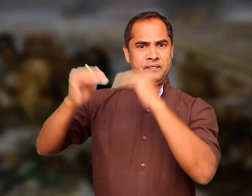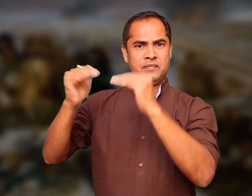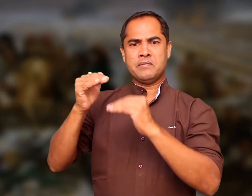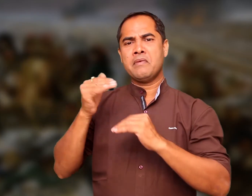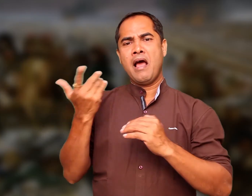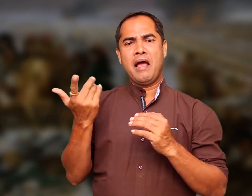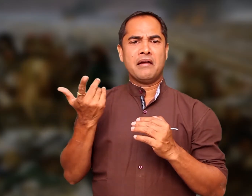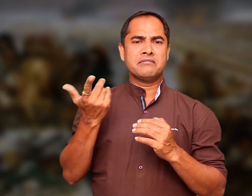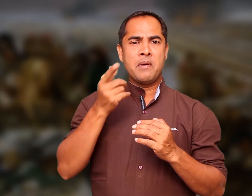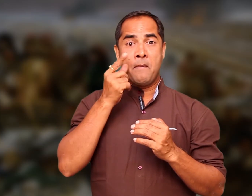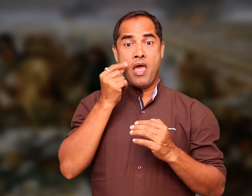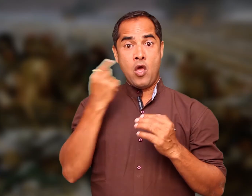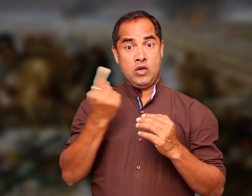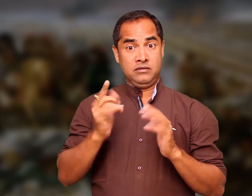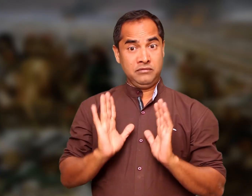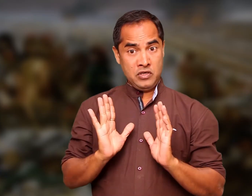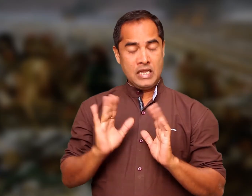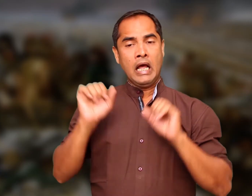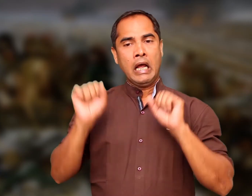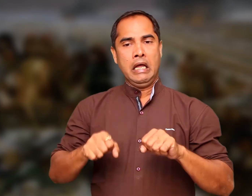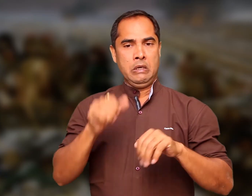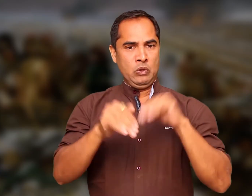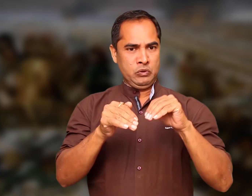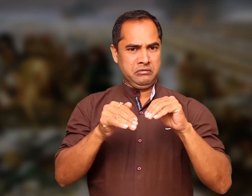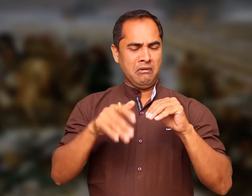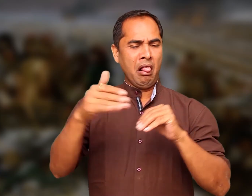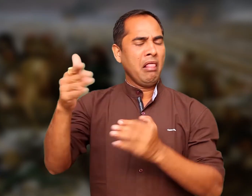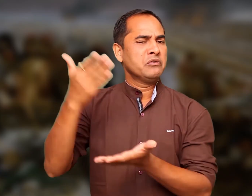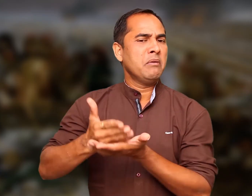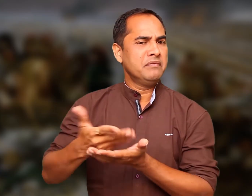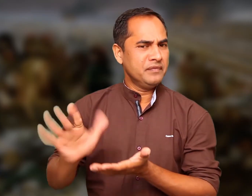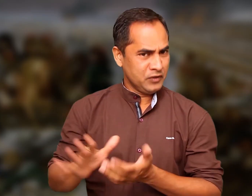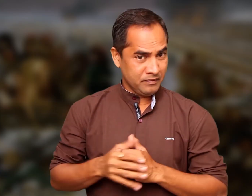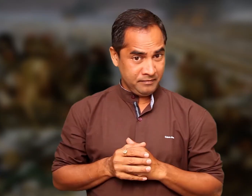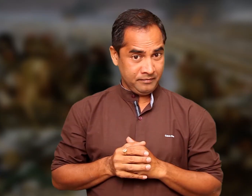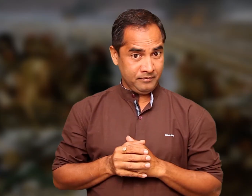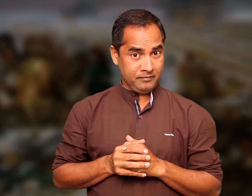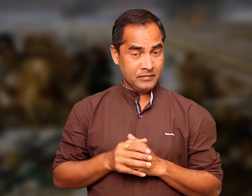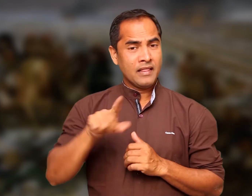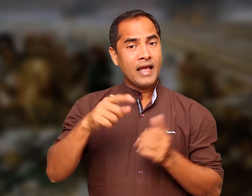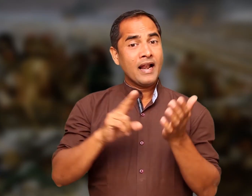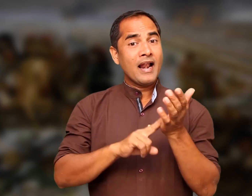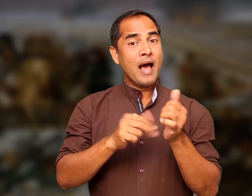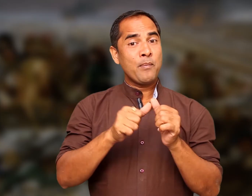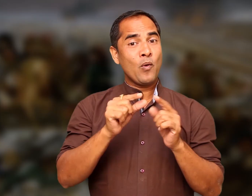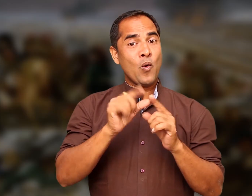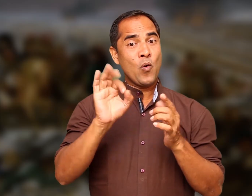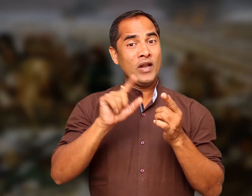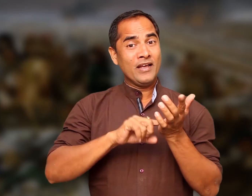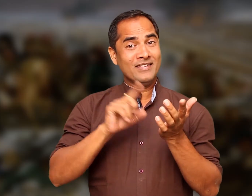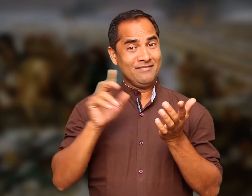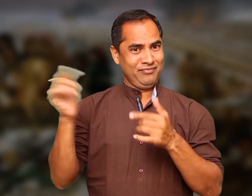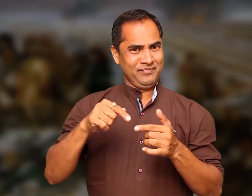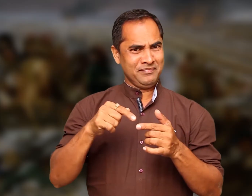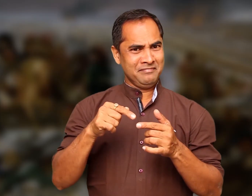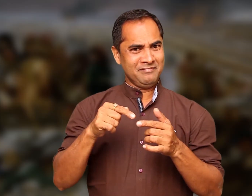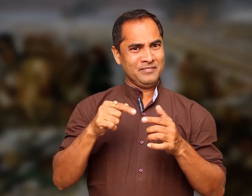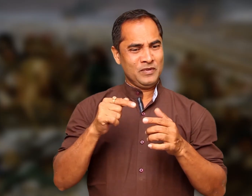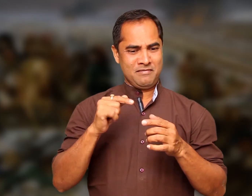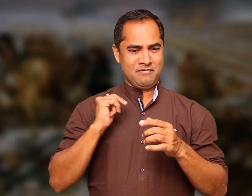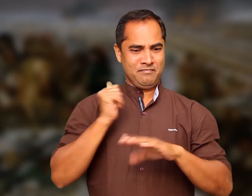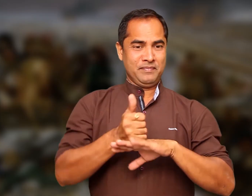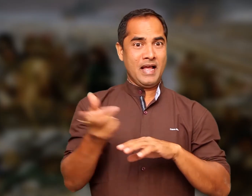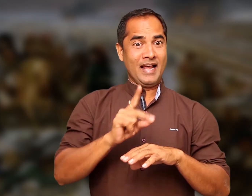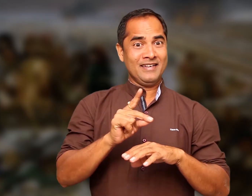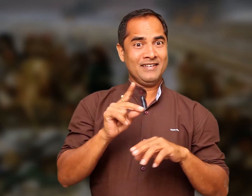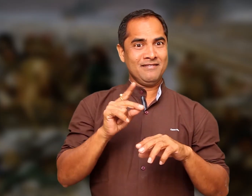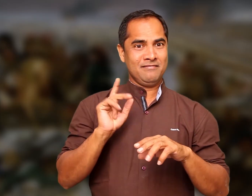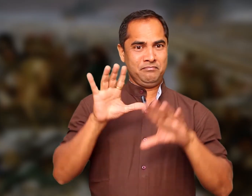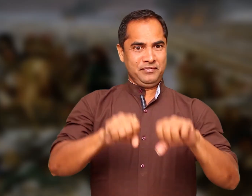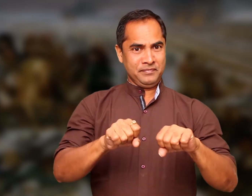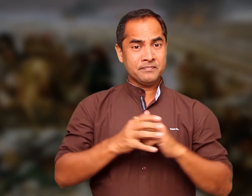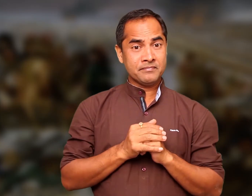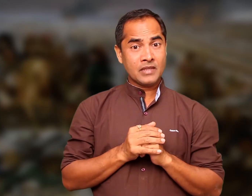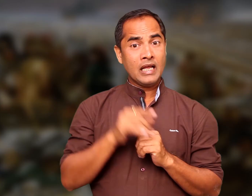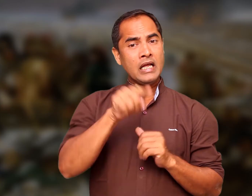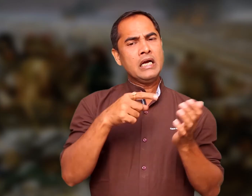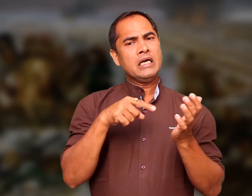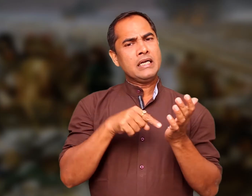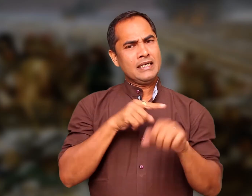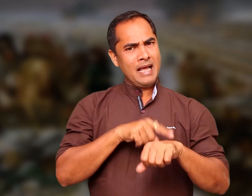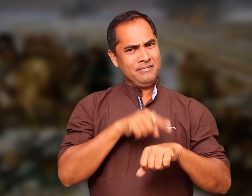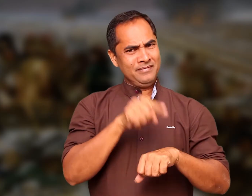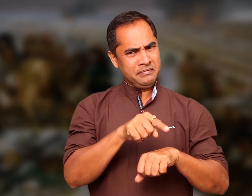got the voting right, but it was later stopped. When Napoleon came to power